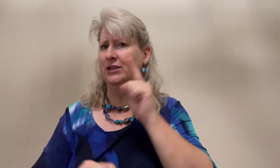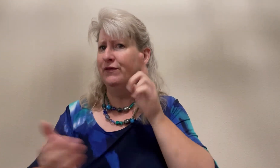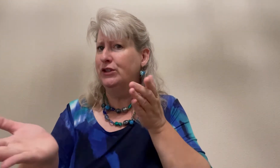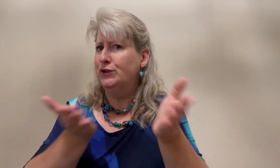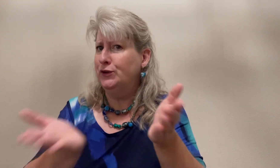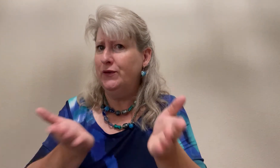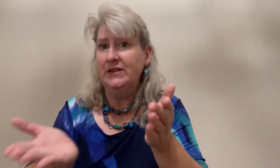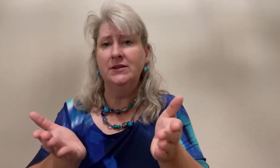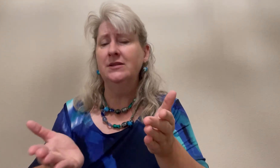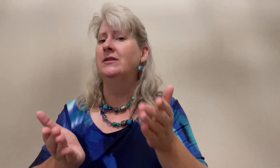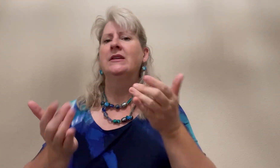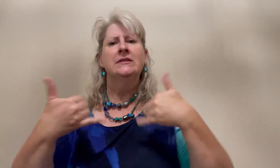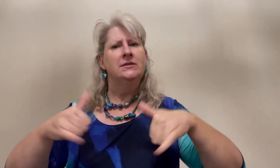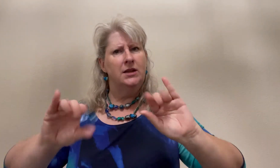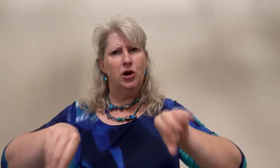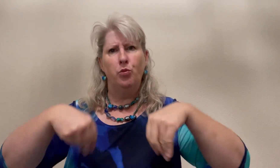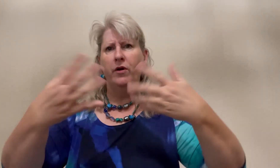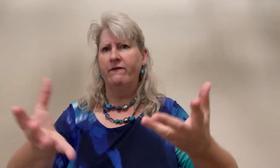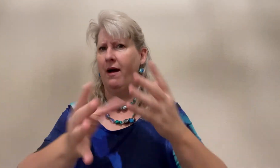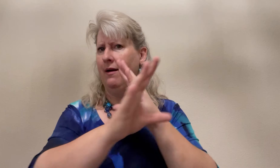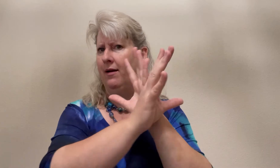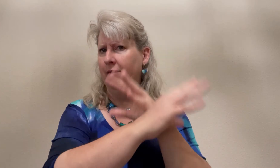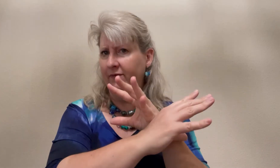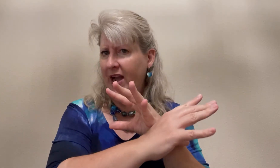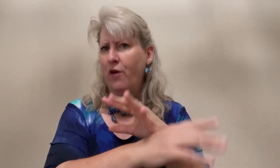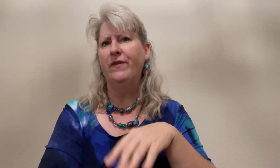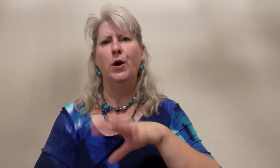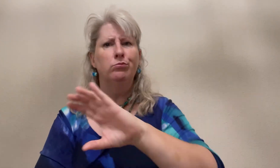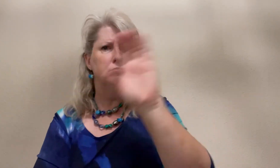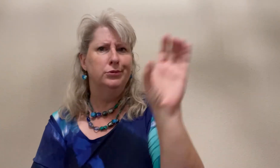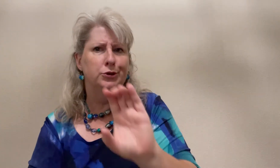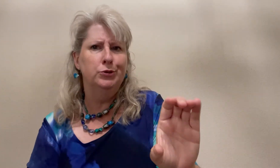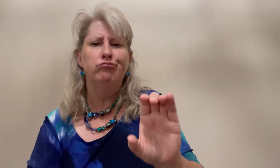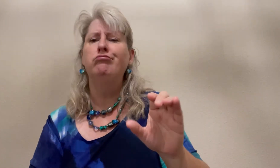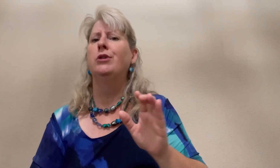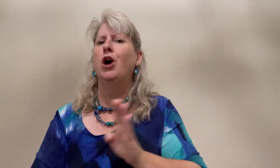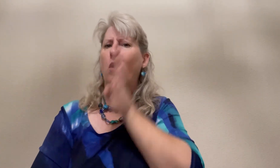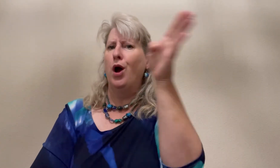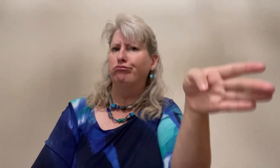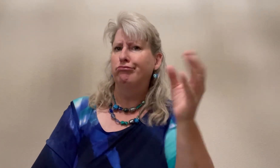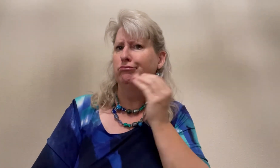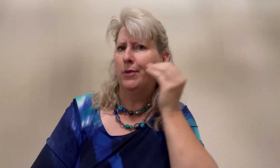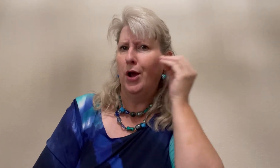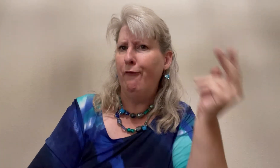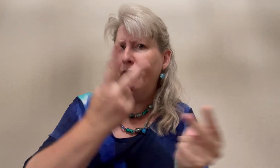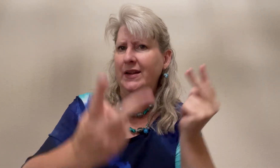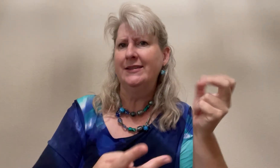for services because we are still serving via videopone (VP), Zoom, home visits,